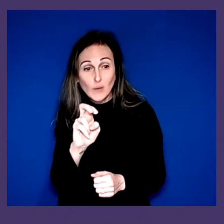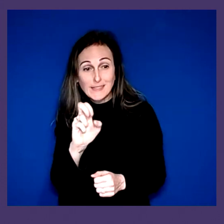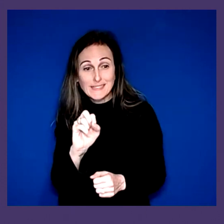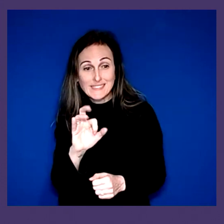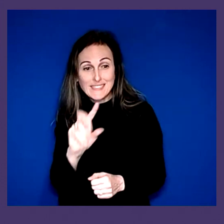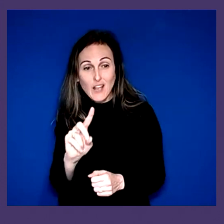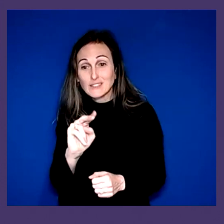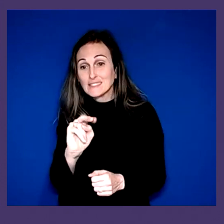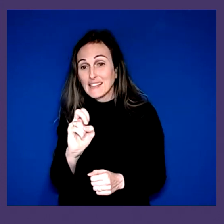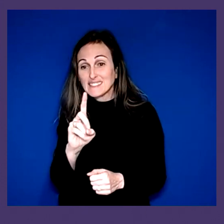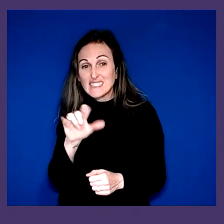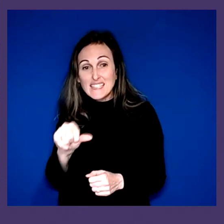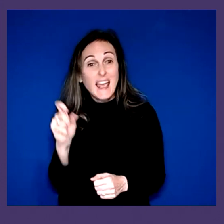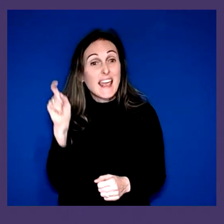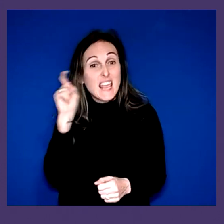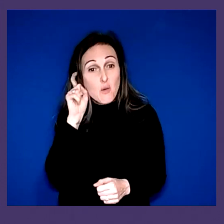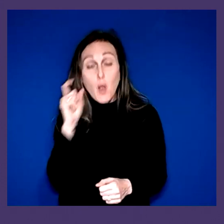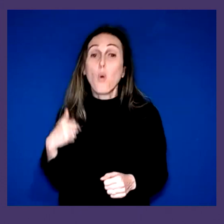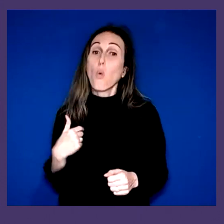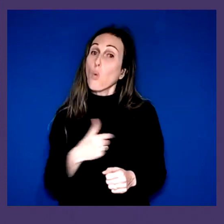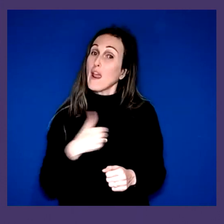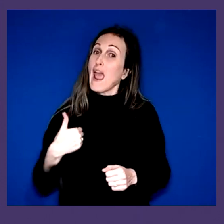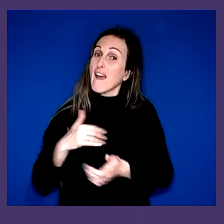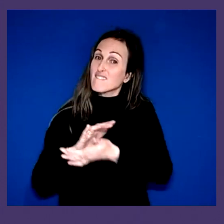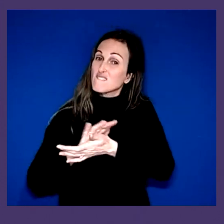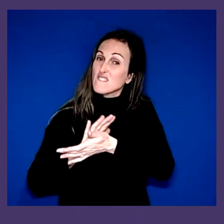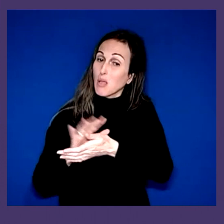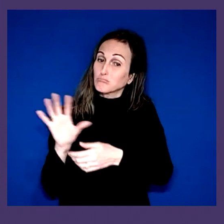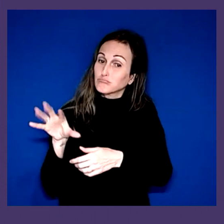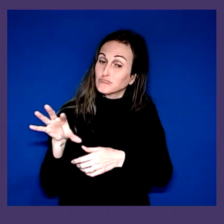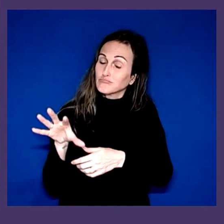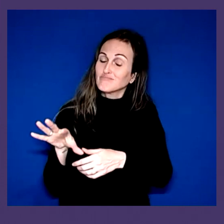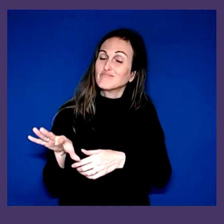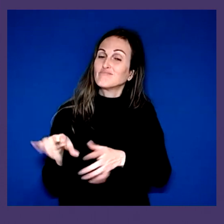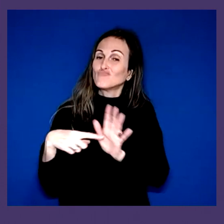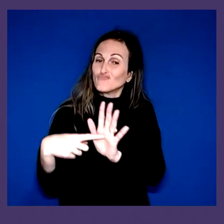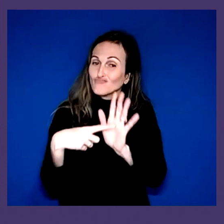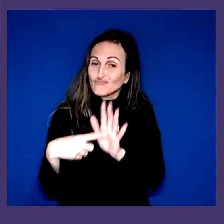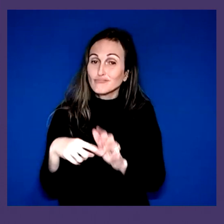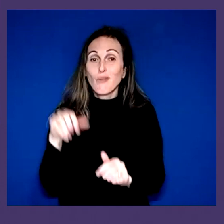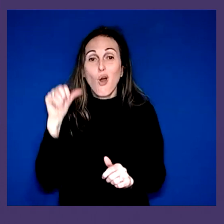The audiologist is Jill. She's from my team, my audiology team.